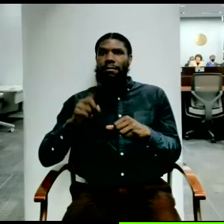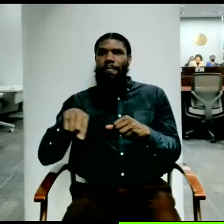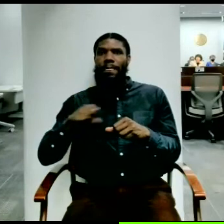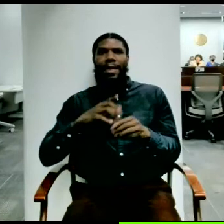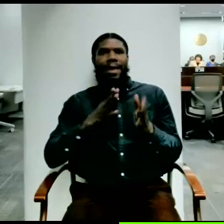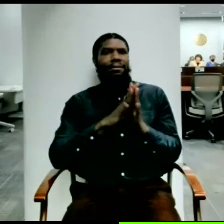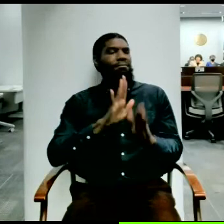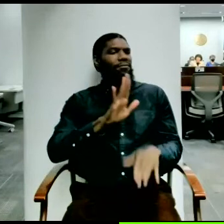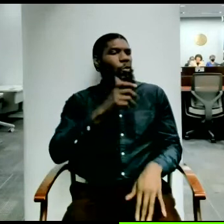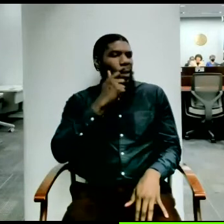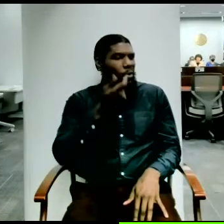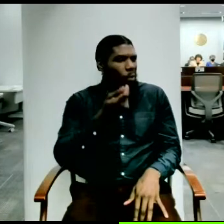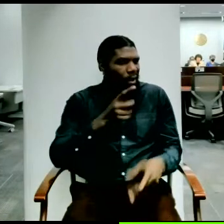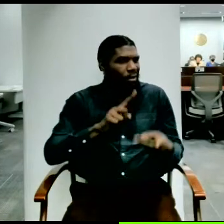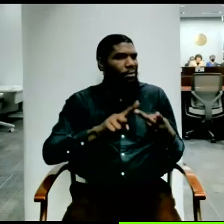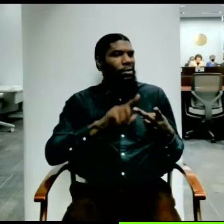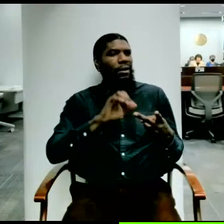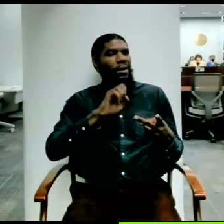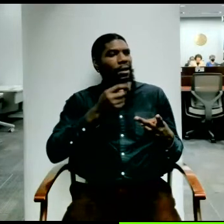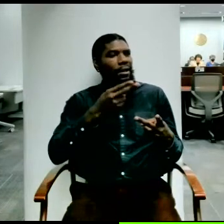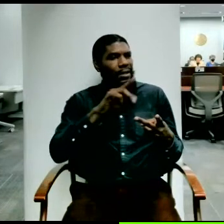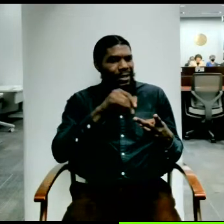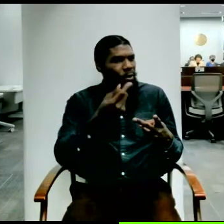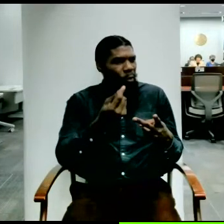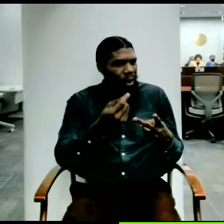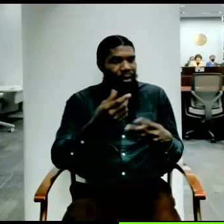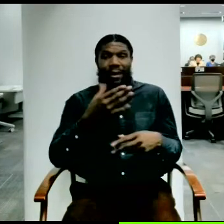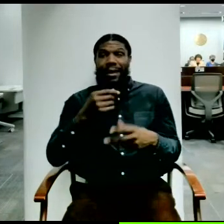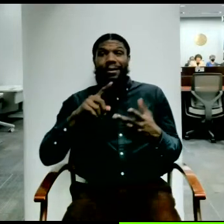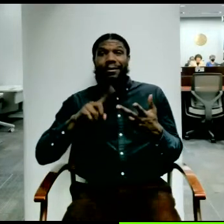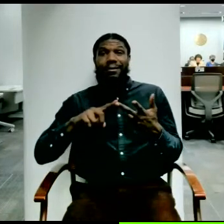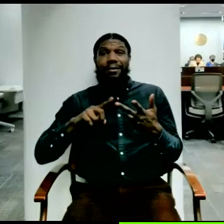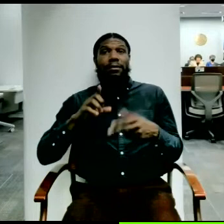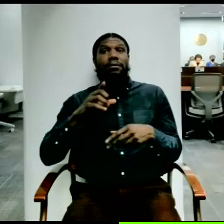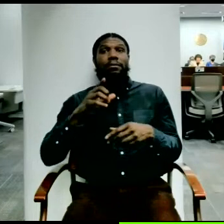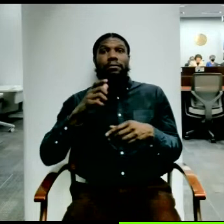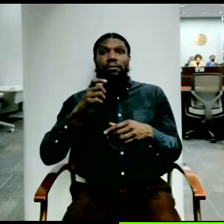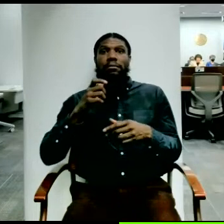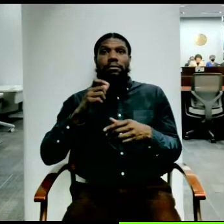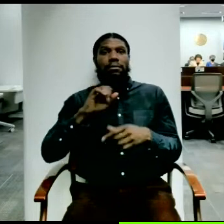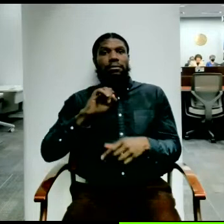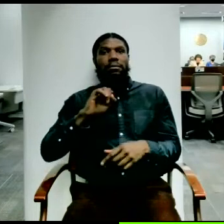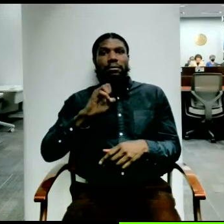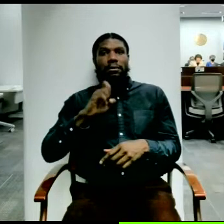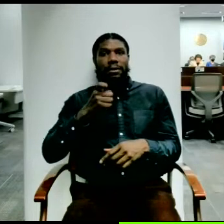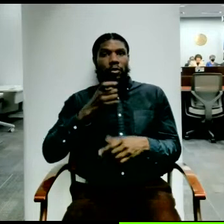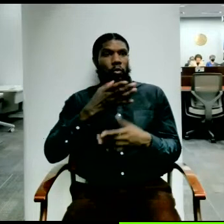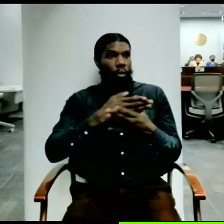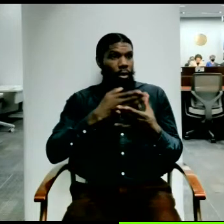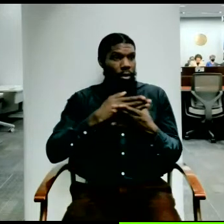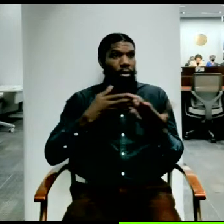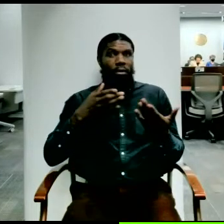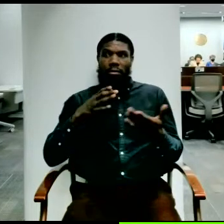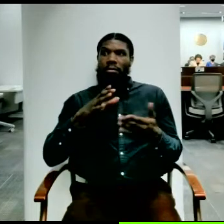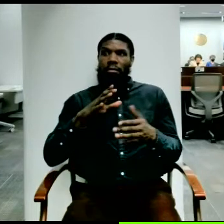And the sexual harassment in particular was radialized in addition to being sexualized.